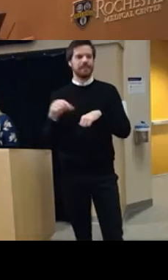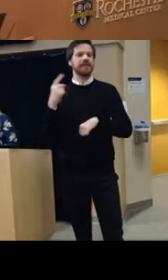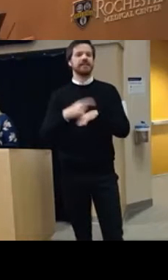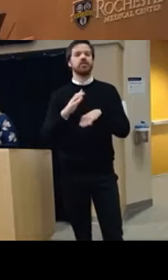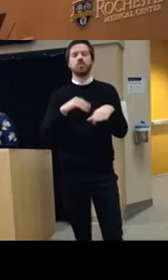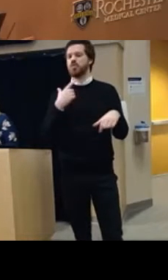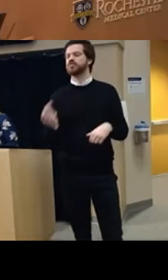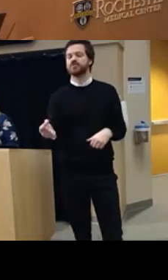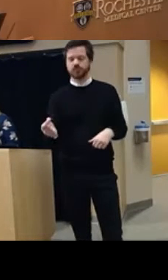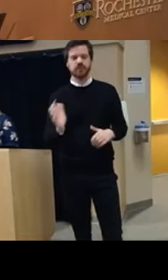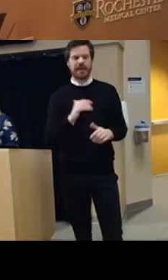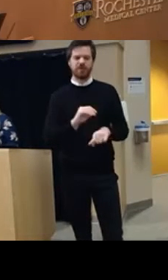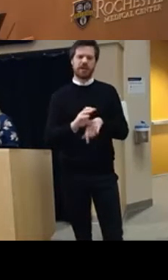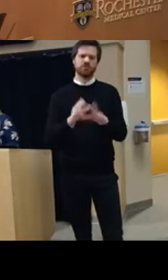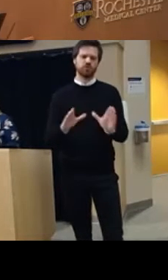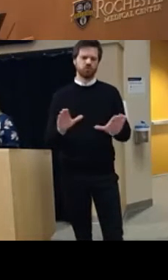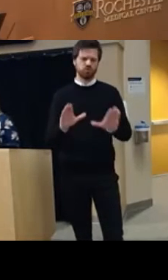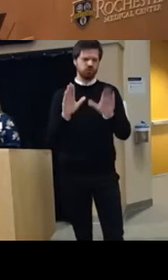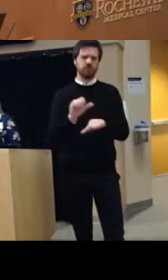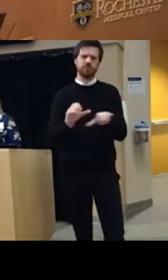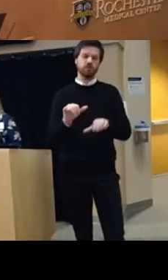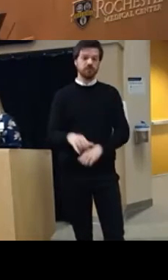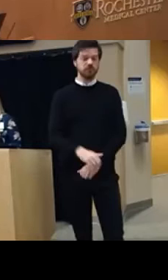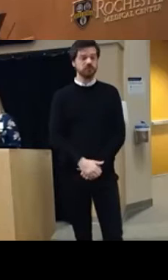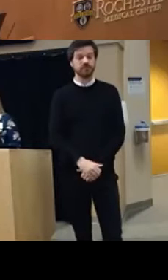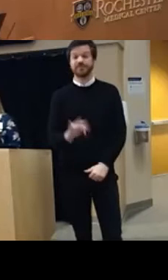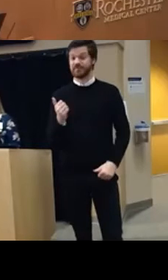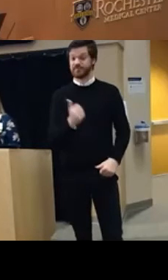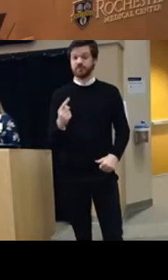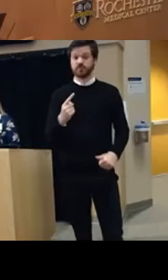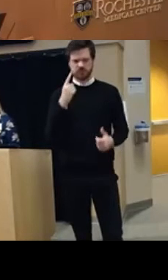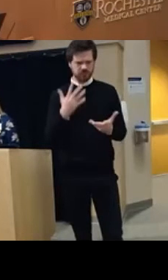um and our counselors do a phenomenal job of doing that um if anyone is thinking is listening and